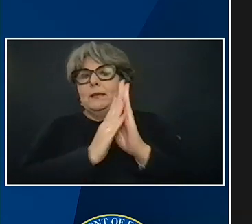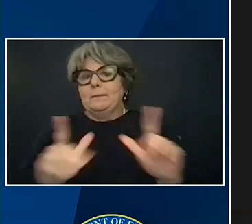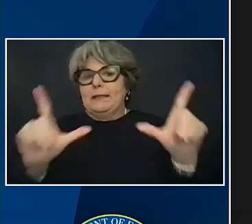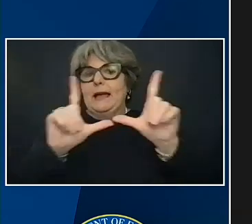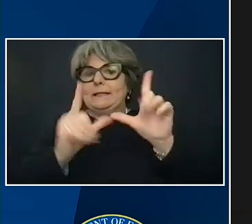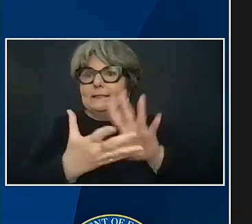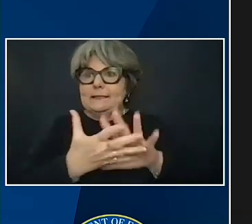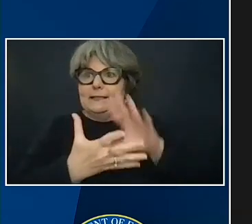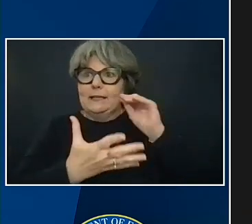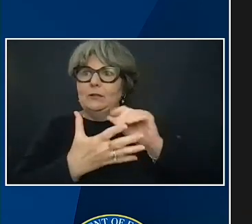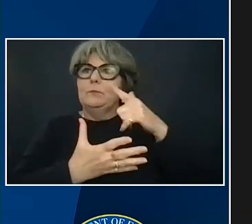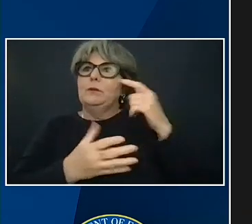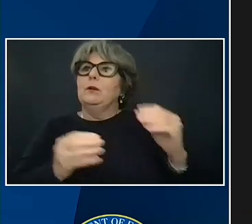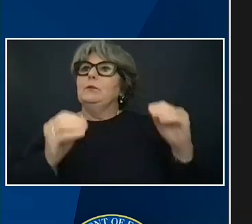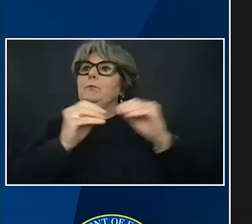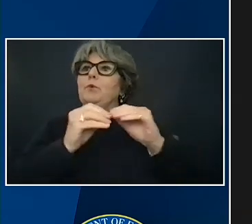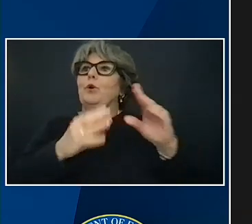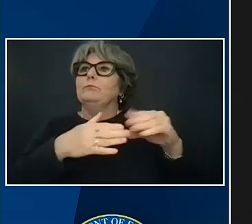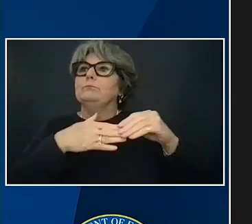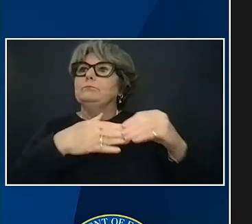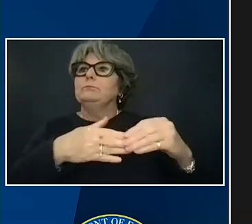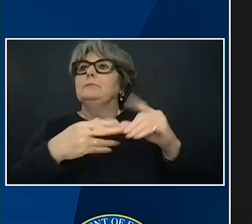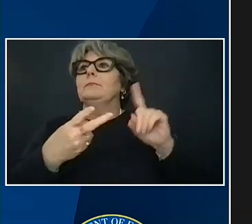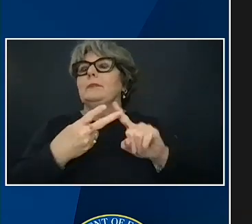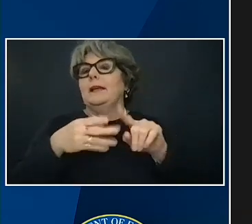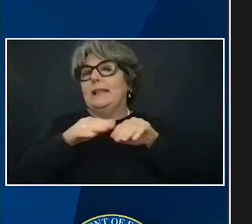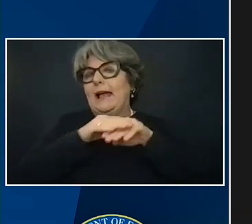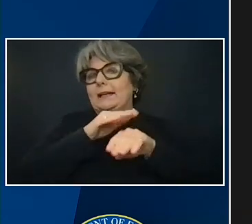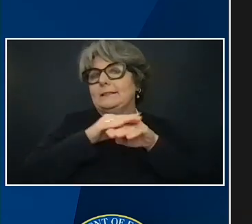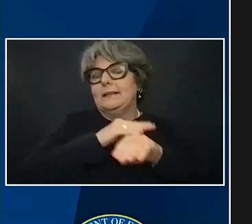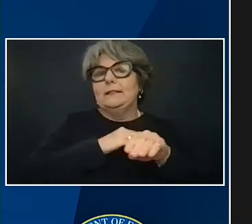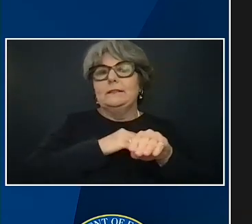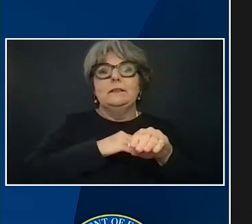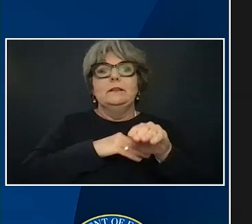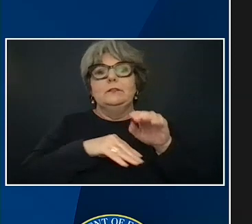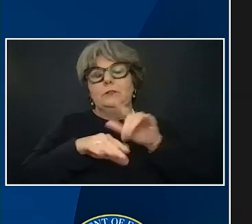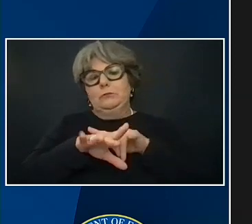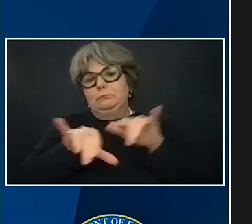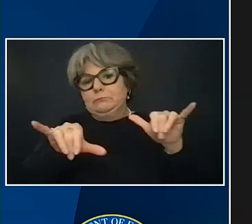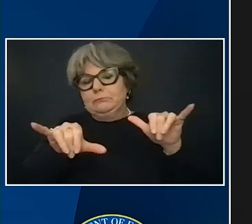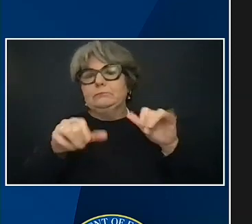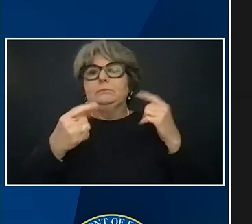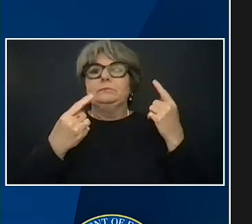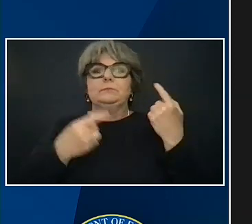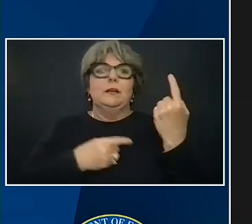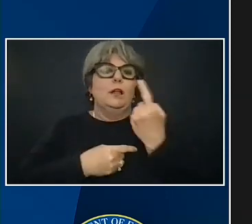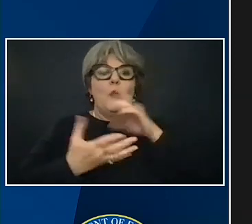increased flexibility and access to asynchronous delivery. Not all learning is hands-on and no trade